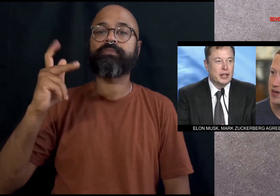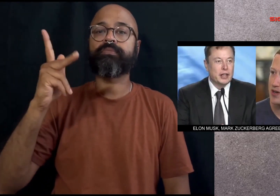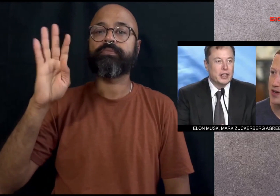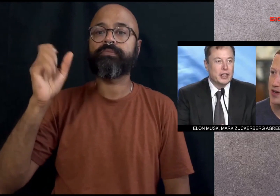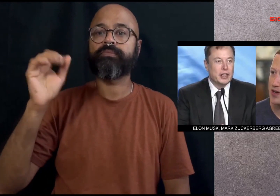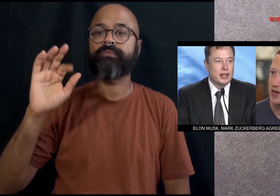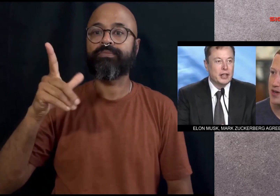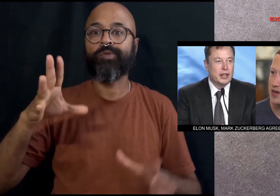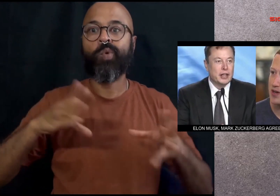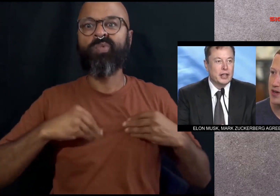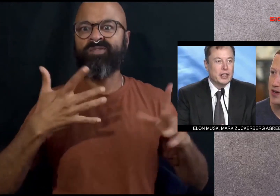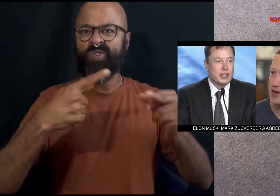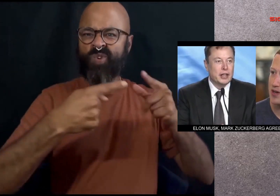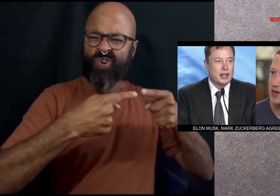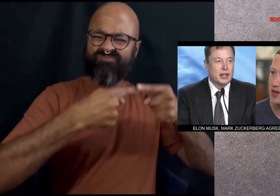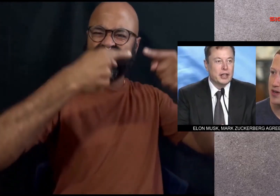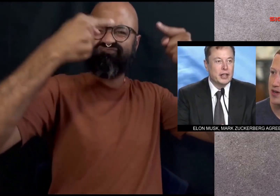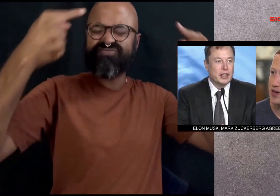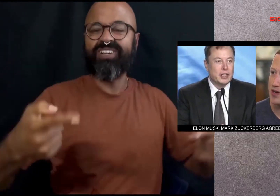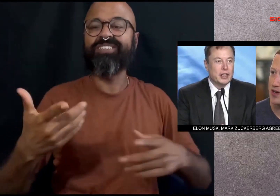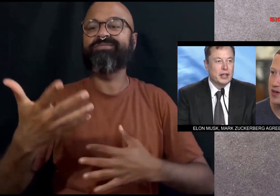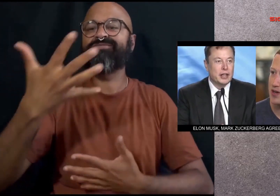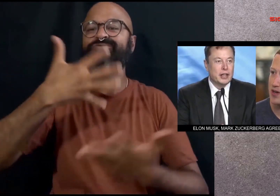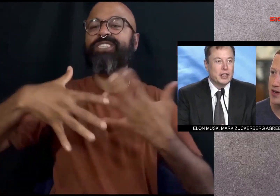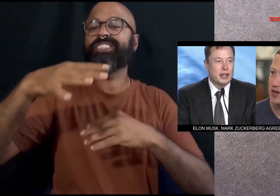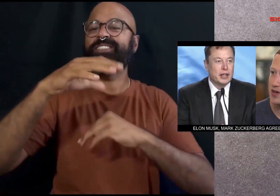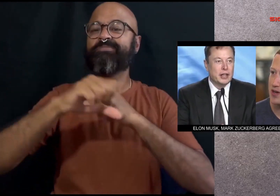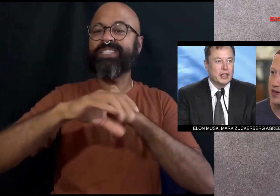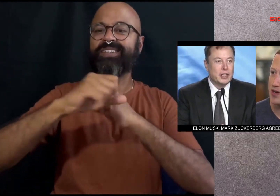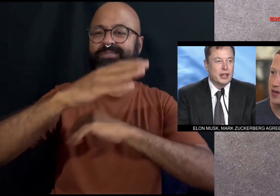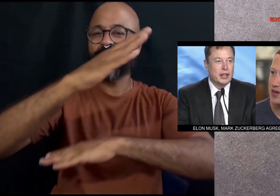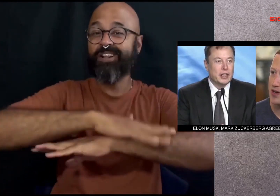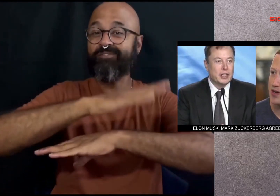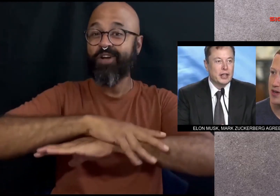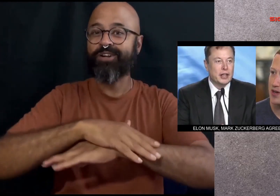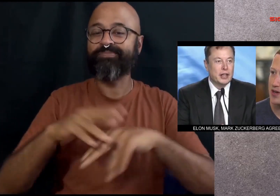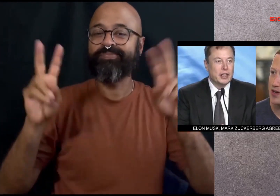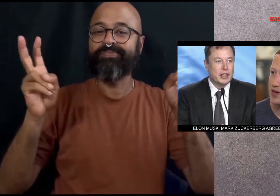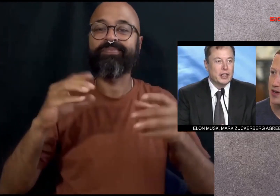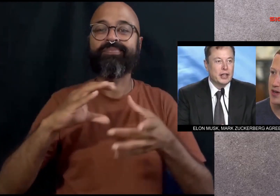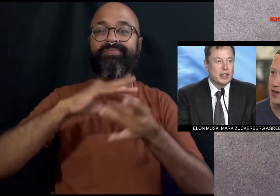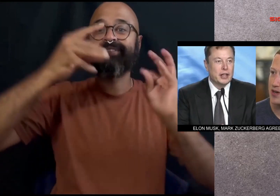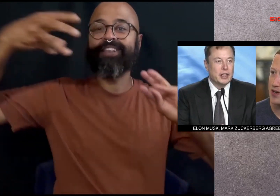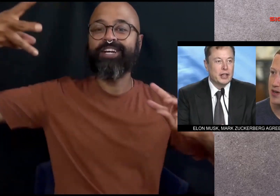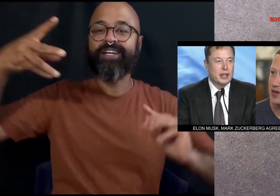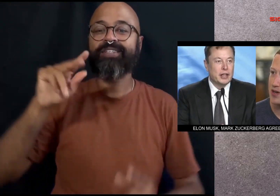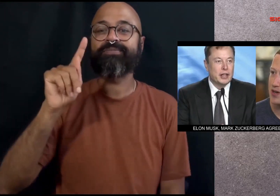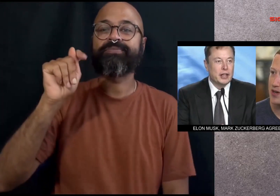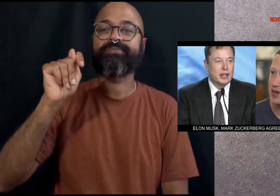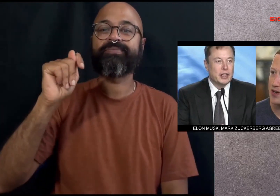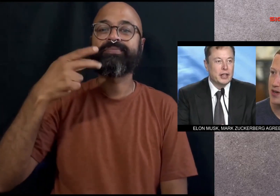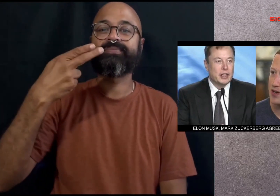It appears Zuckerberg who owns Meta, responded with the first virtual punch by saying,